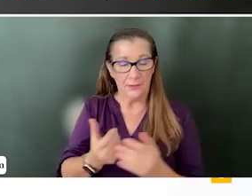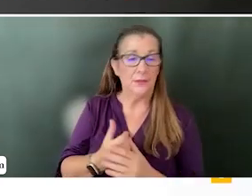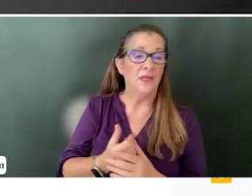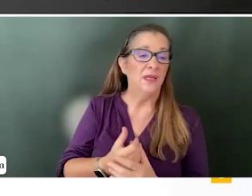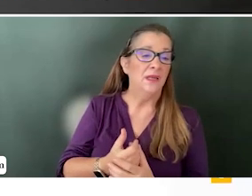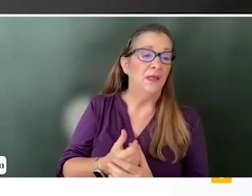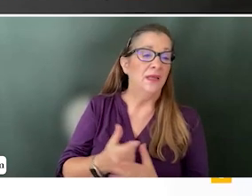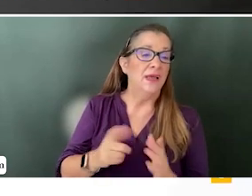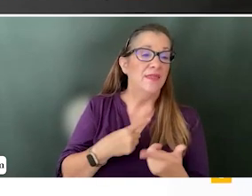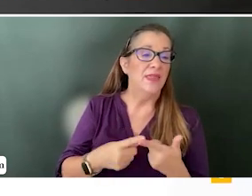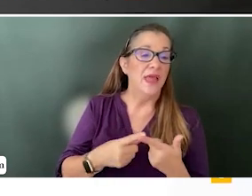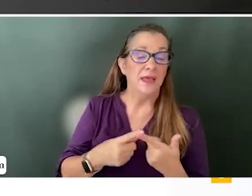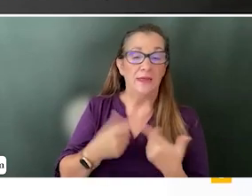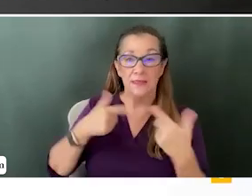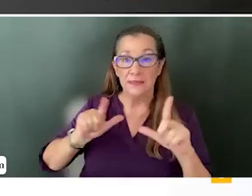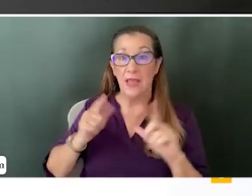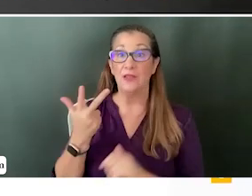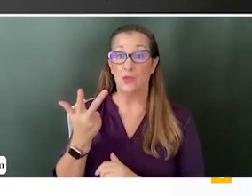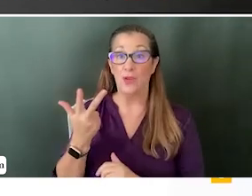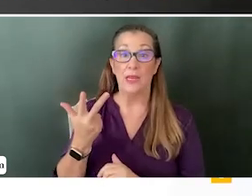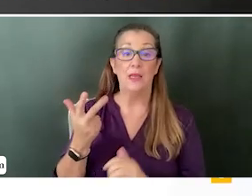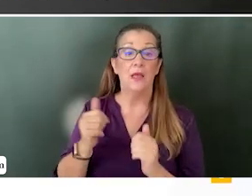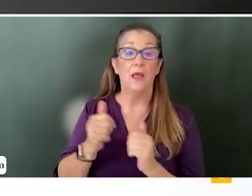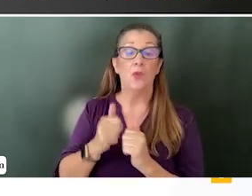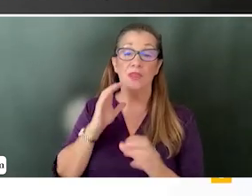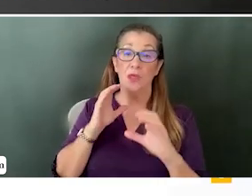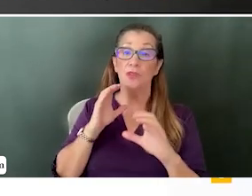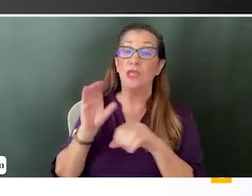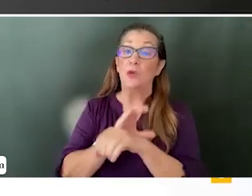And then in slide three, with the computer generated content,